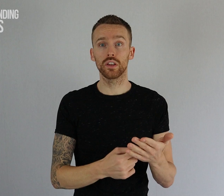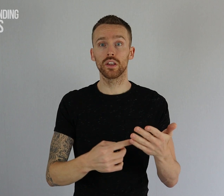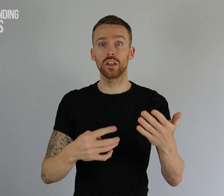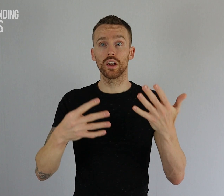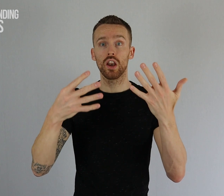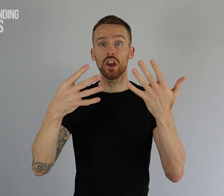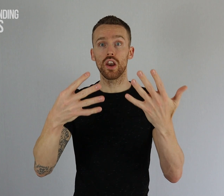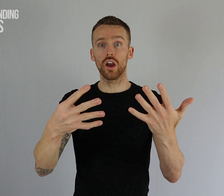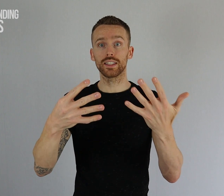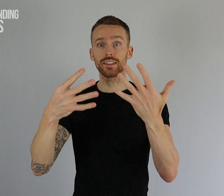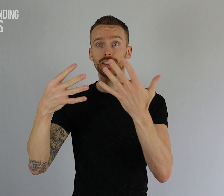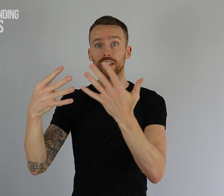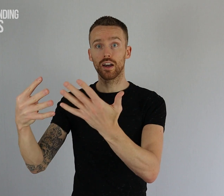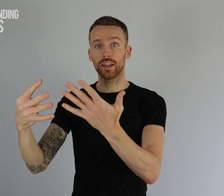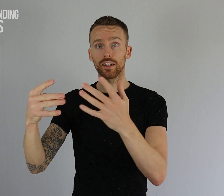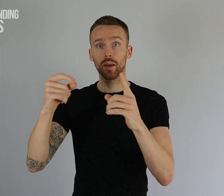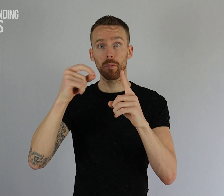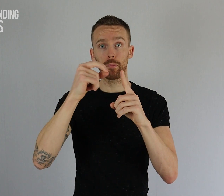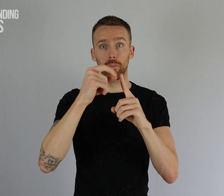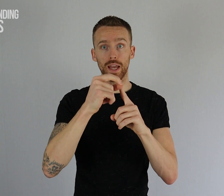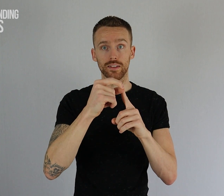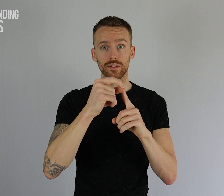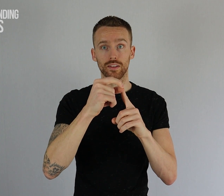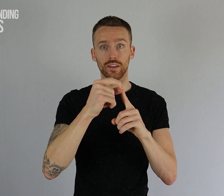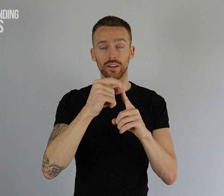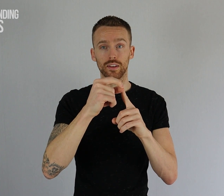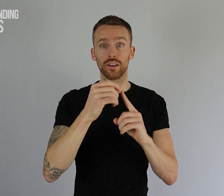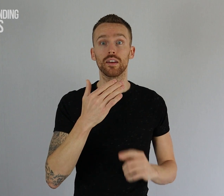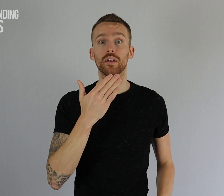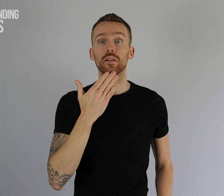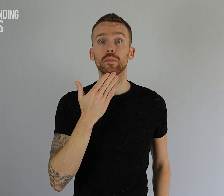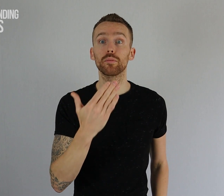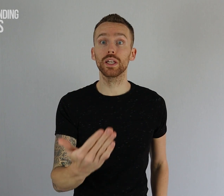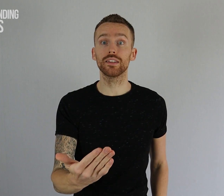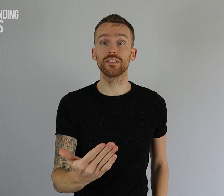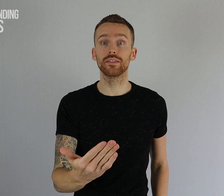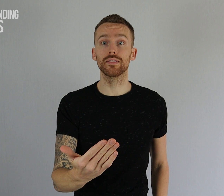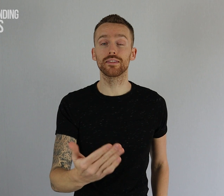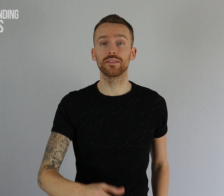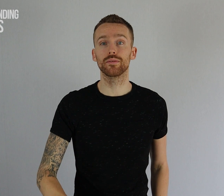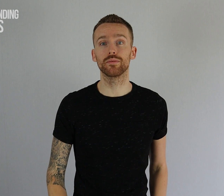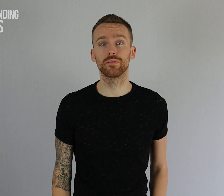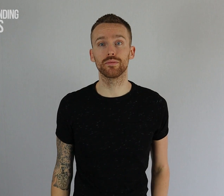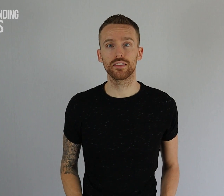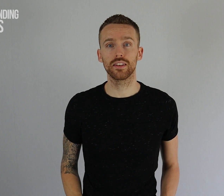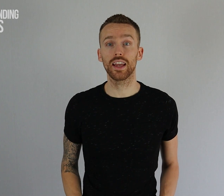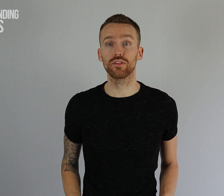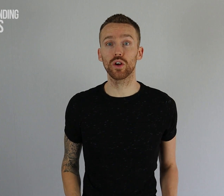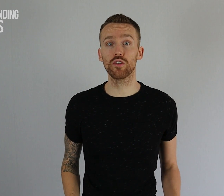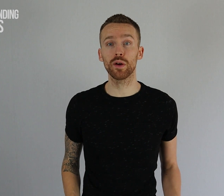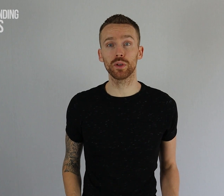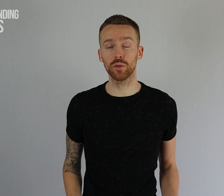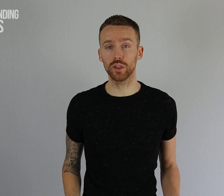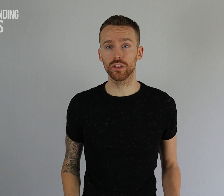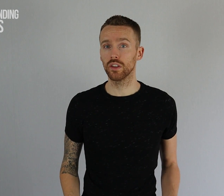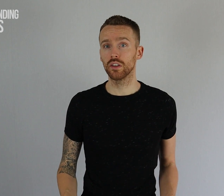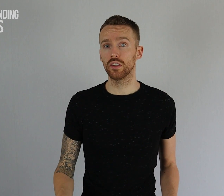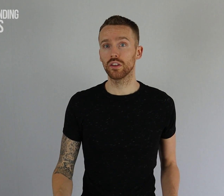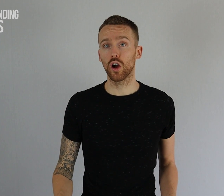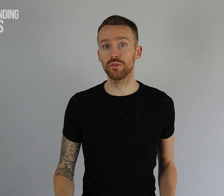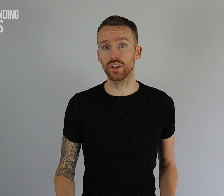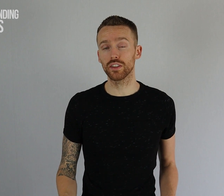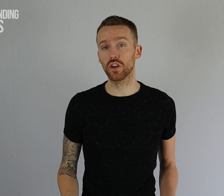and ninety nine pence please. If you can't remember numbers, hopefully you've